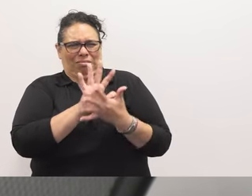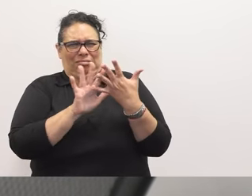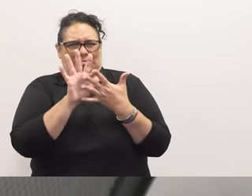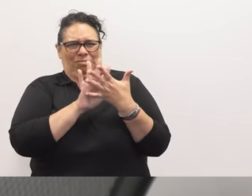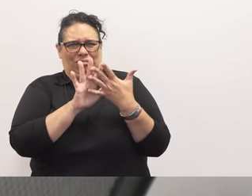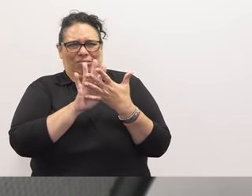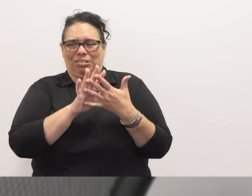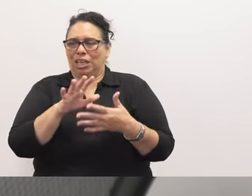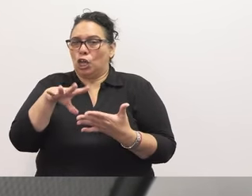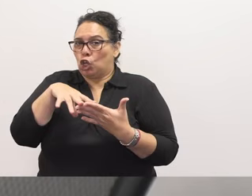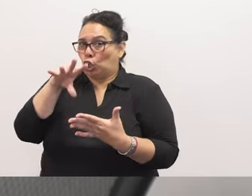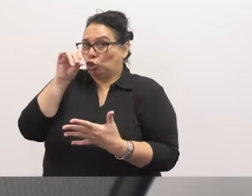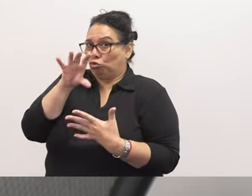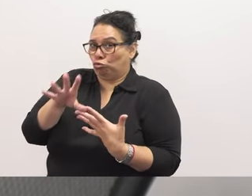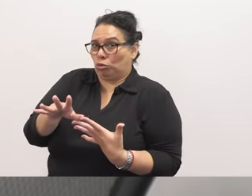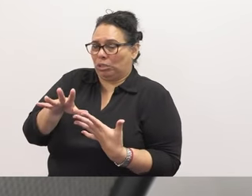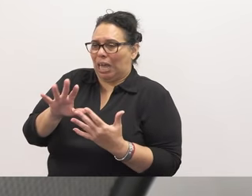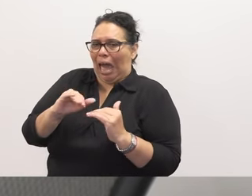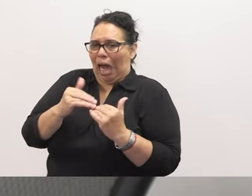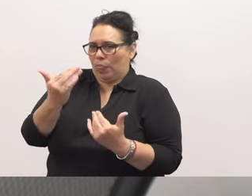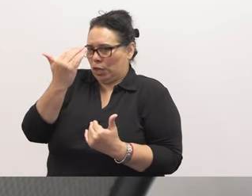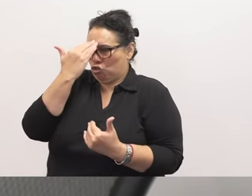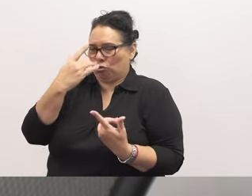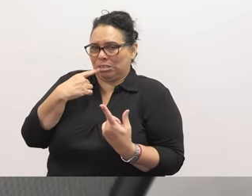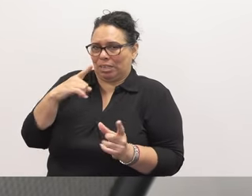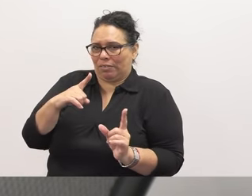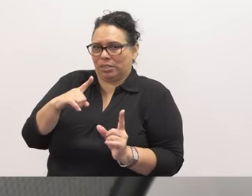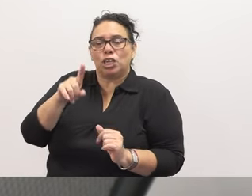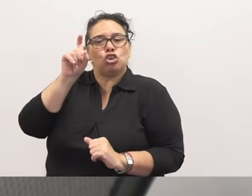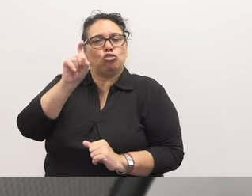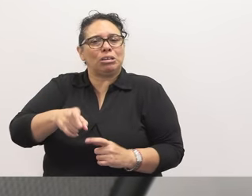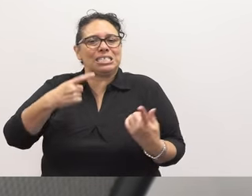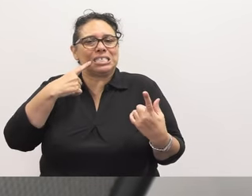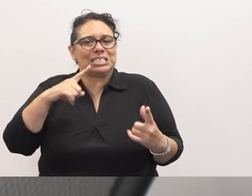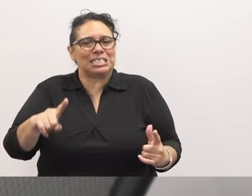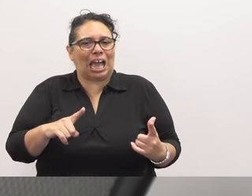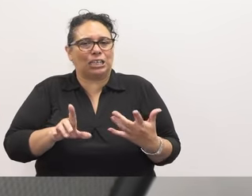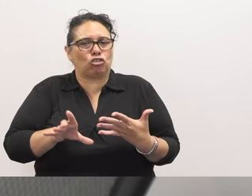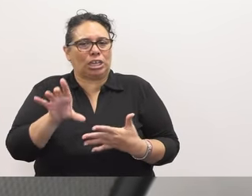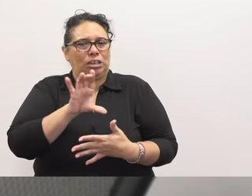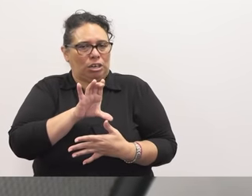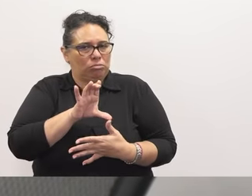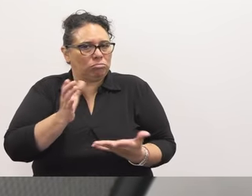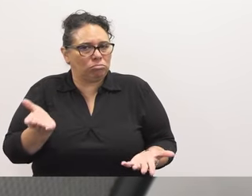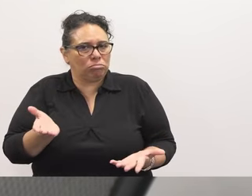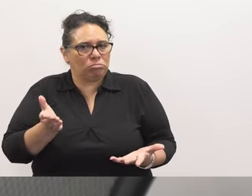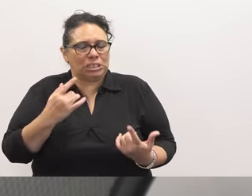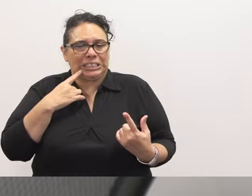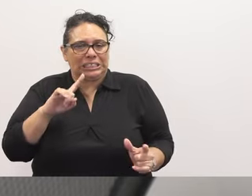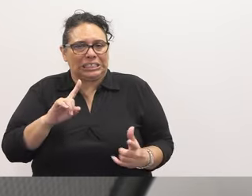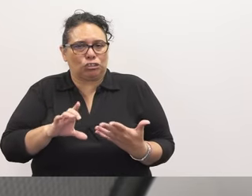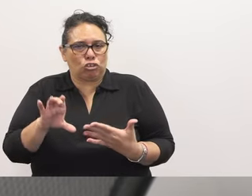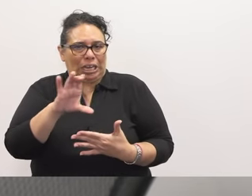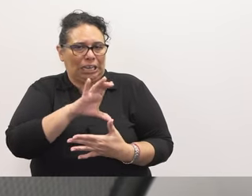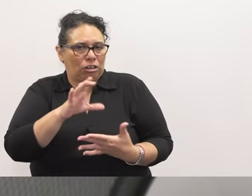that they've been successful, we have success criteria for every lesson. So success criteria is basically just,